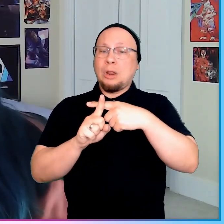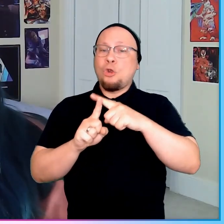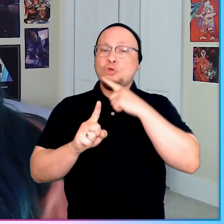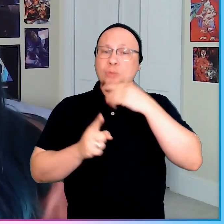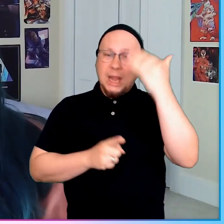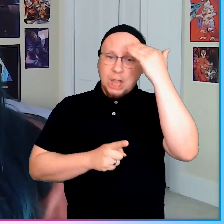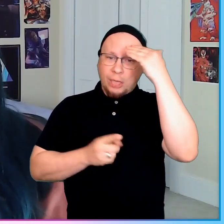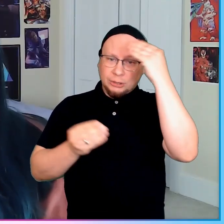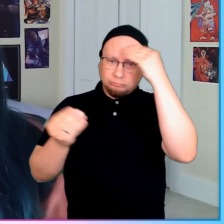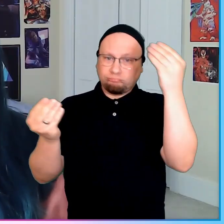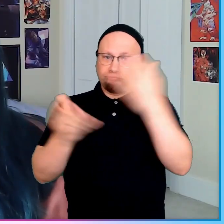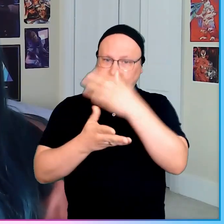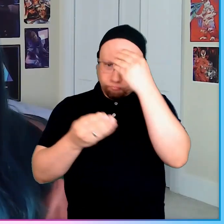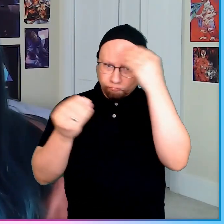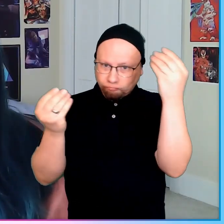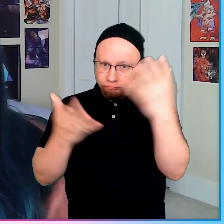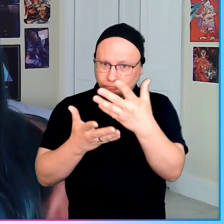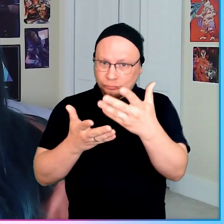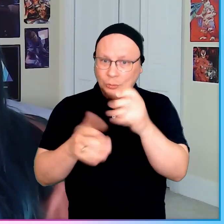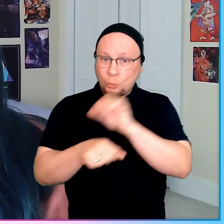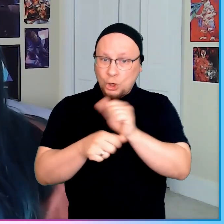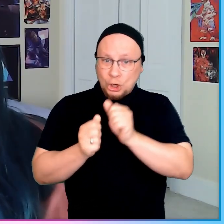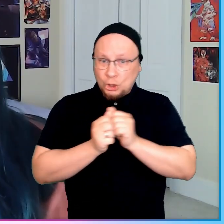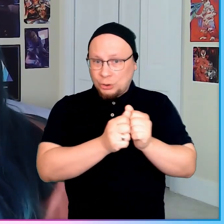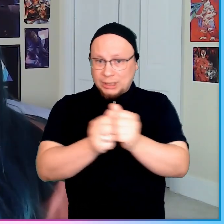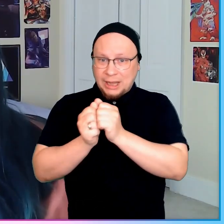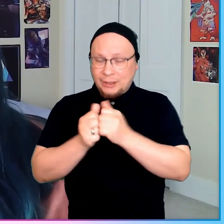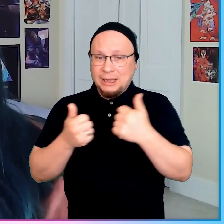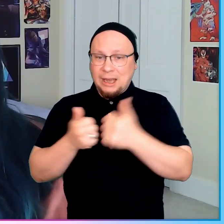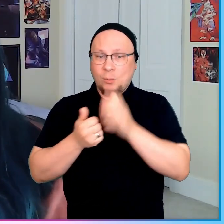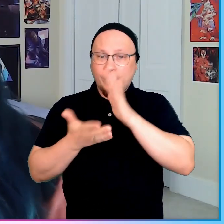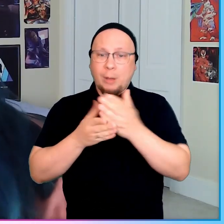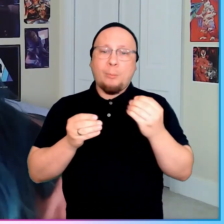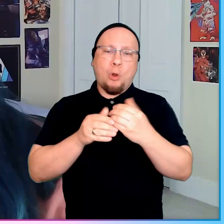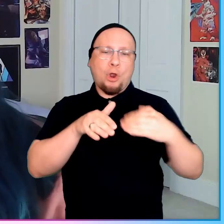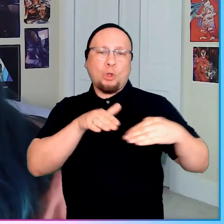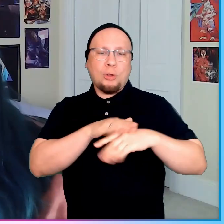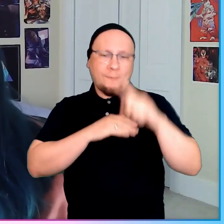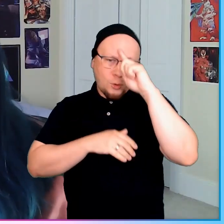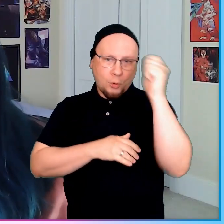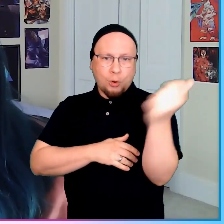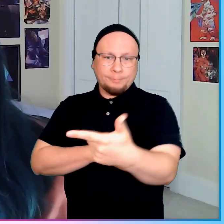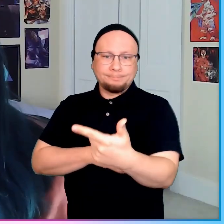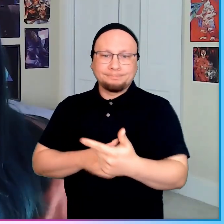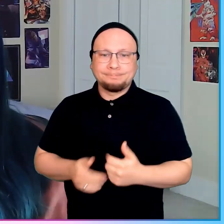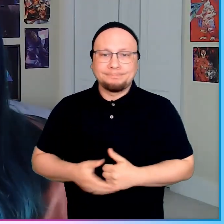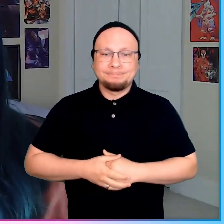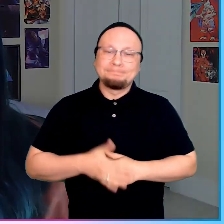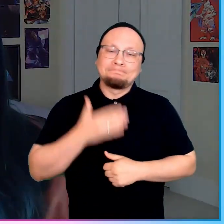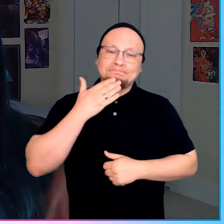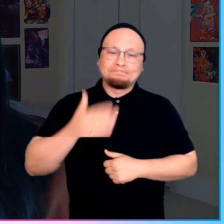because together we can make video games an even more inclusive space for everyone. Thank you.